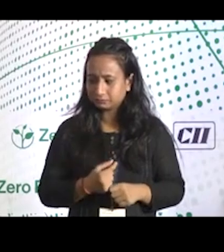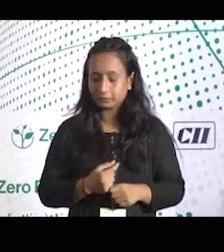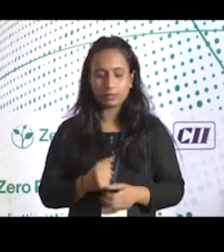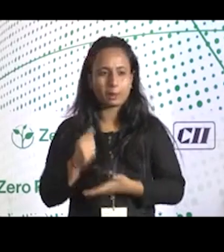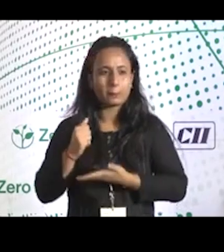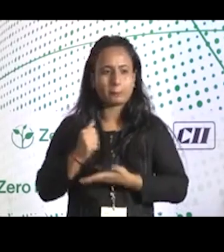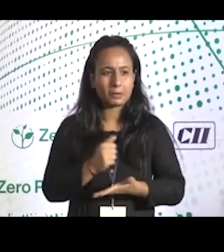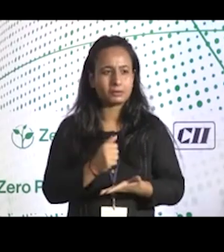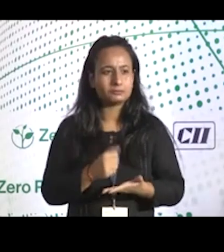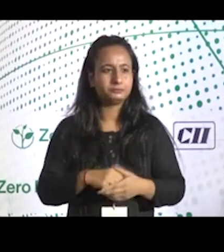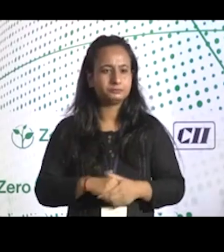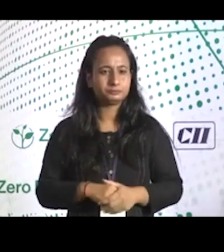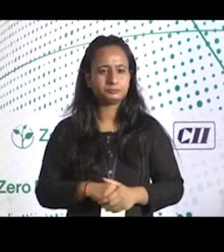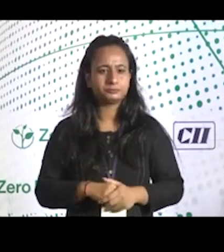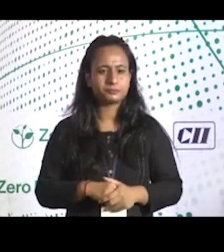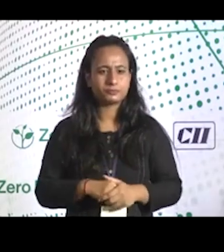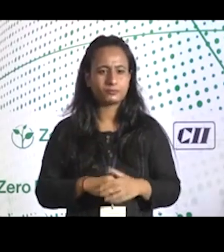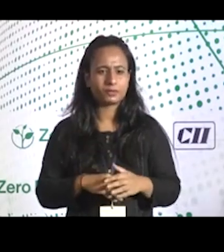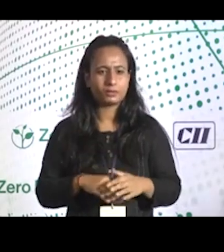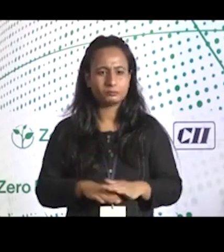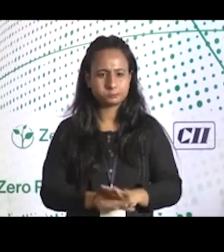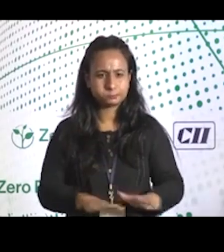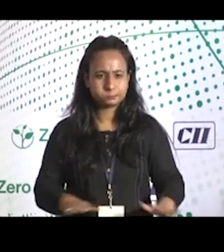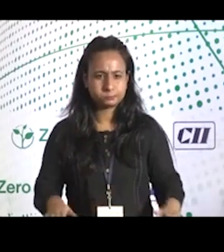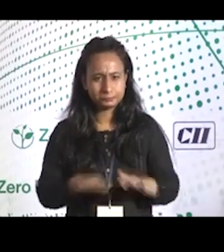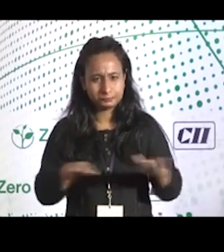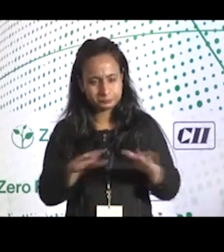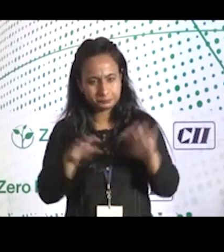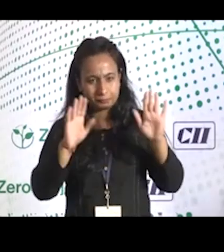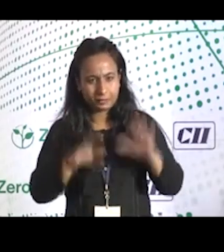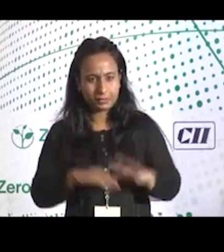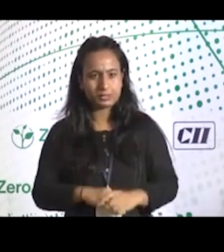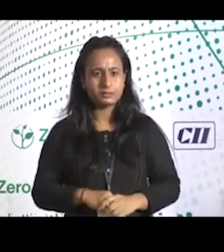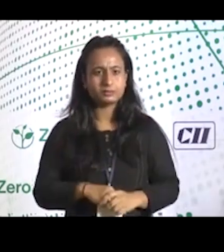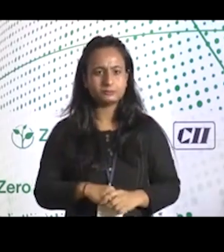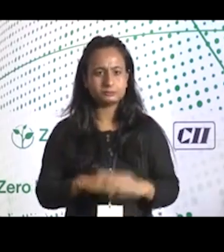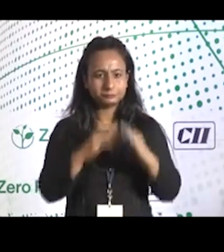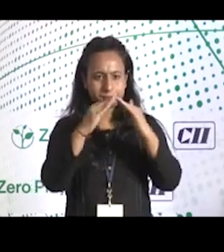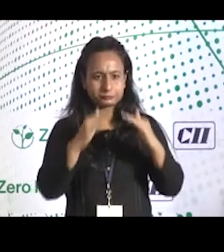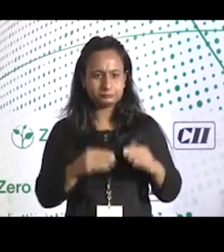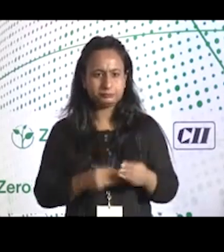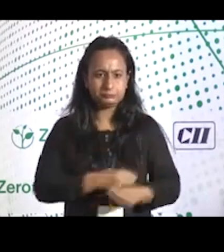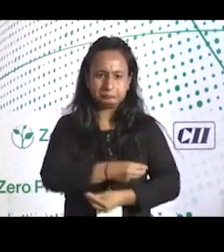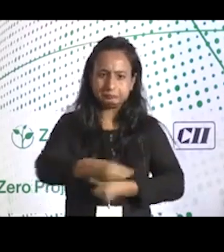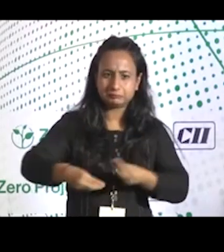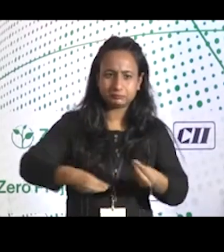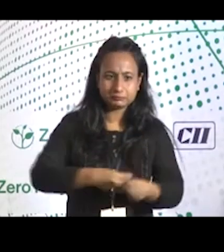So he made the base of the pyramid market legible. He said that, look, there is money to be made.